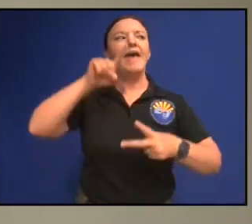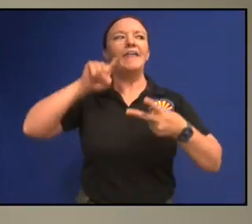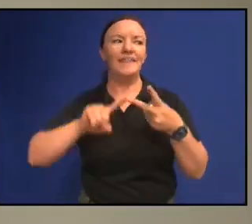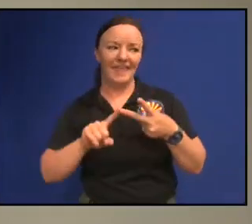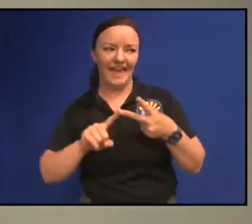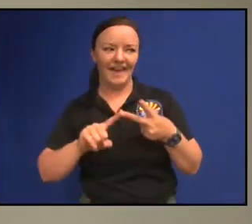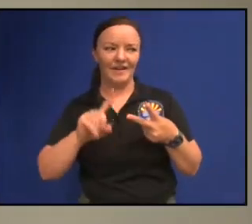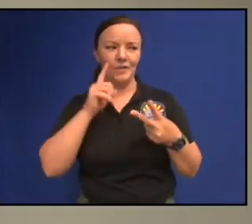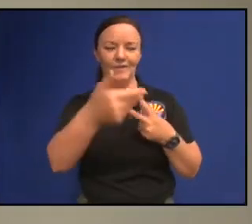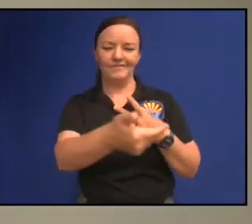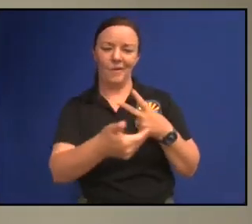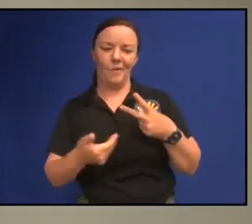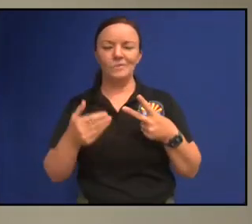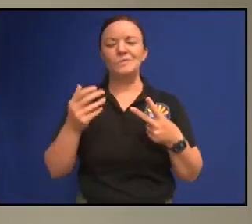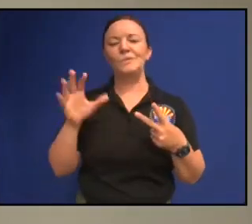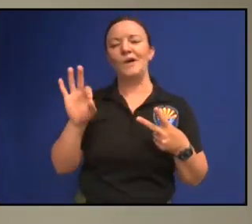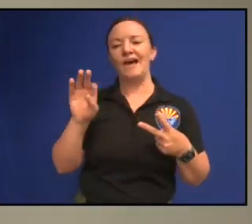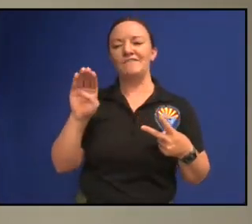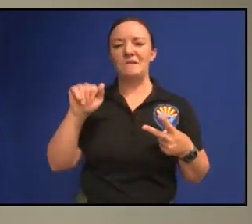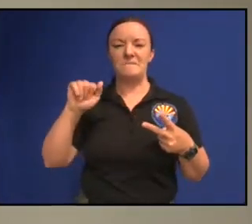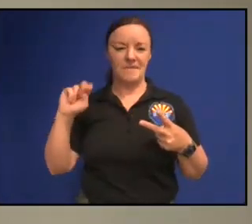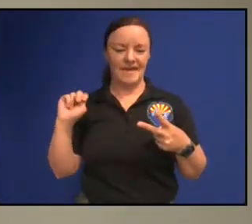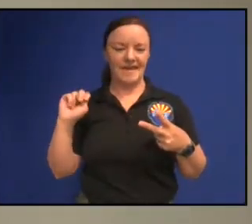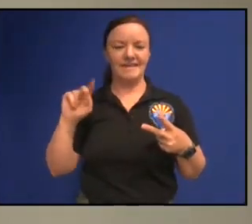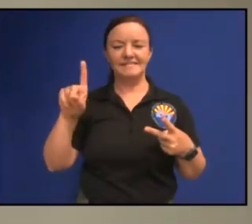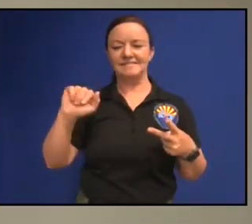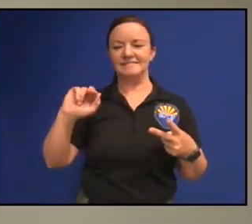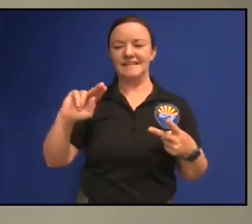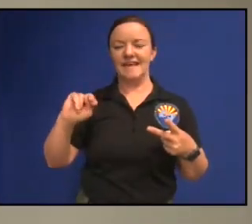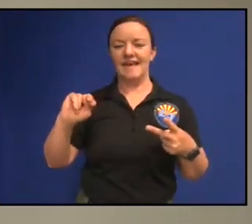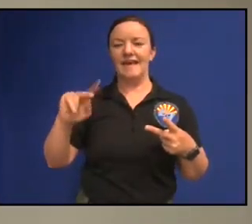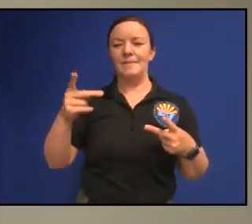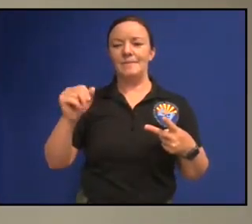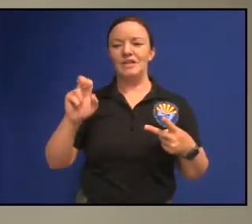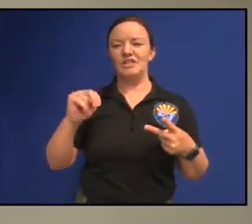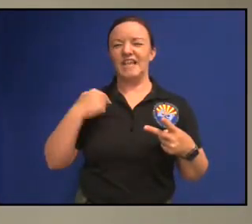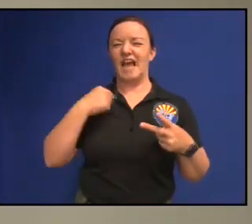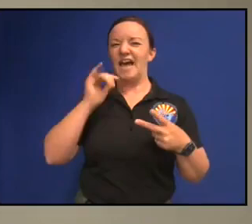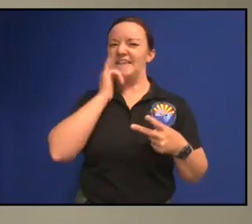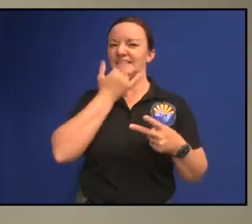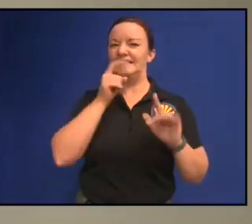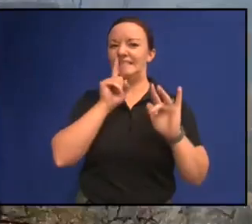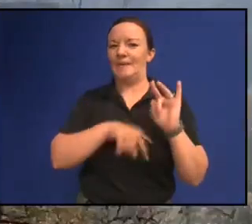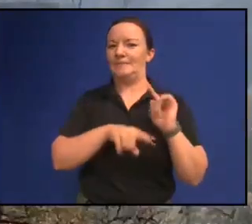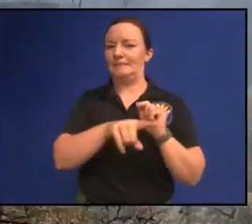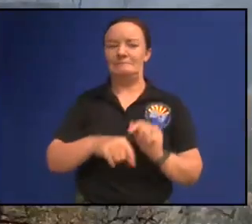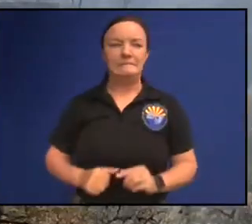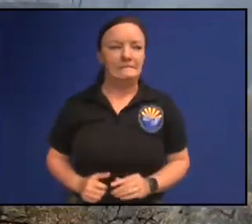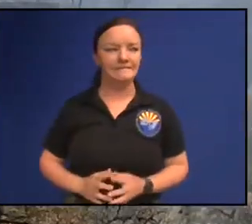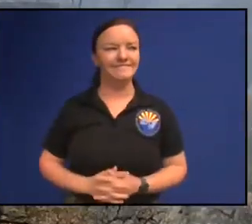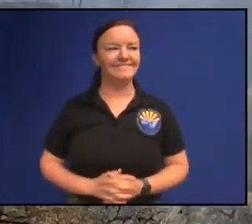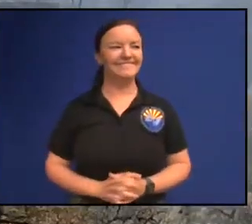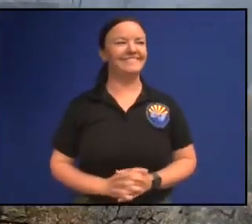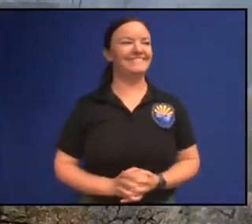BEHAVIOR ANALYST, DAN PEARSON, WHO I JUST SKIPPED UNINTENTIONALLY.